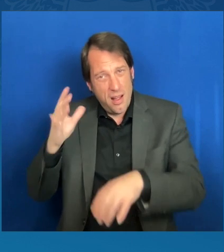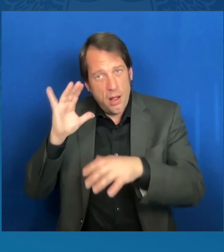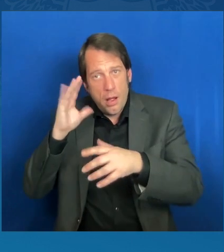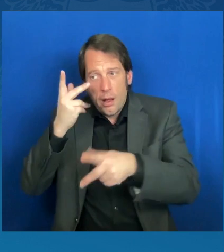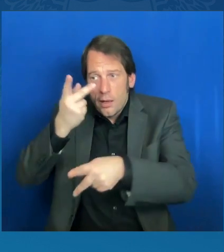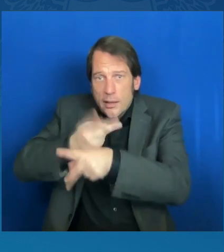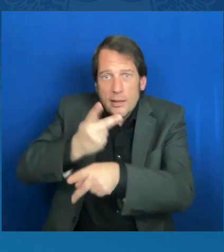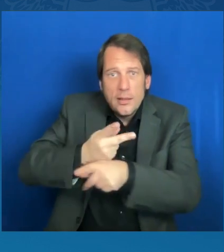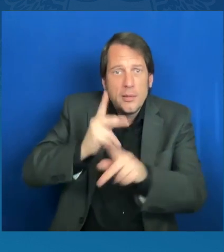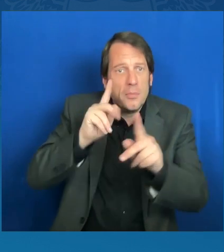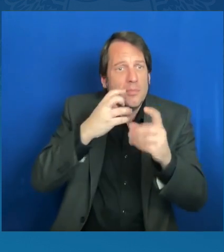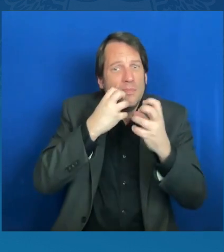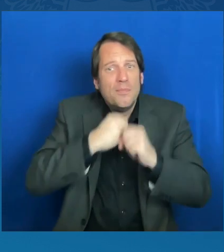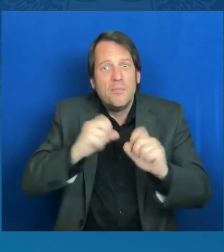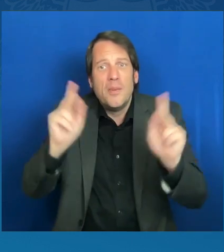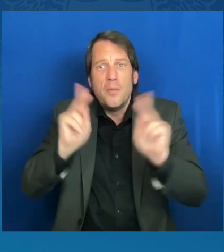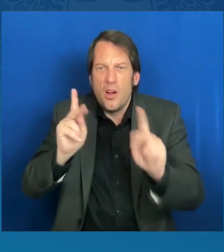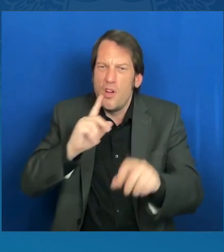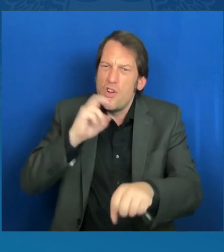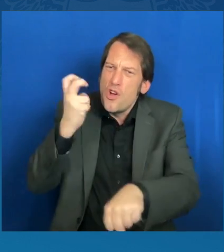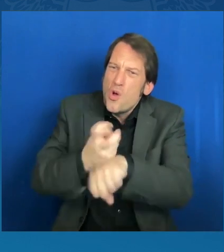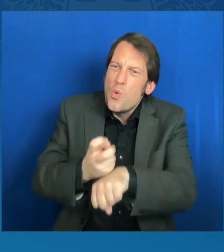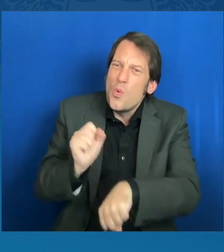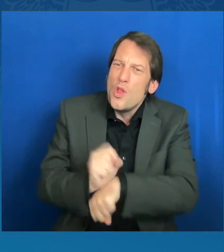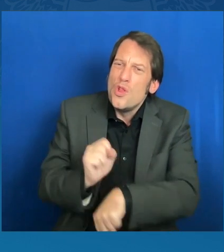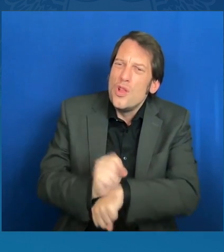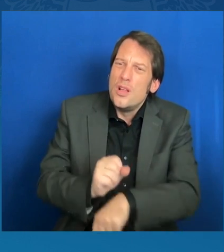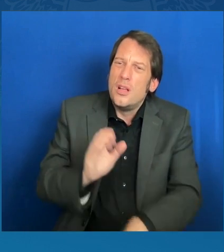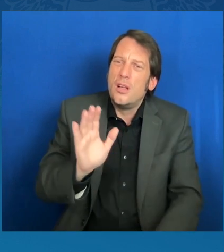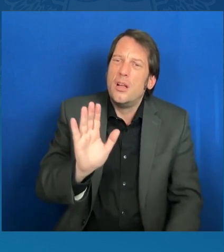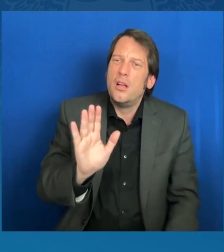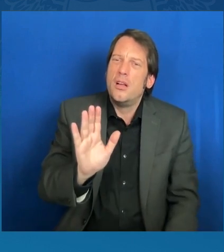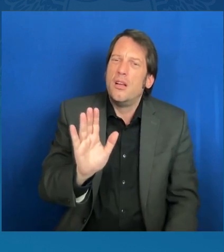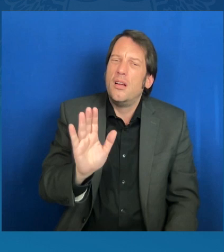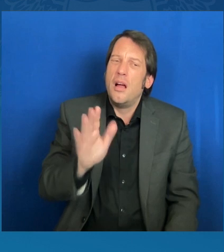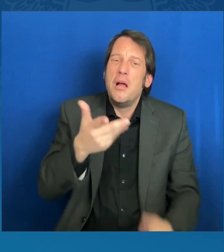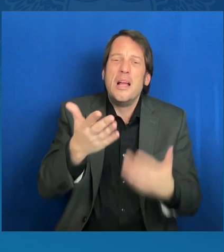It's easy to look away, to overlook,